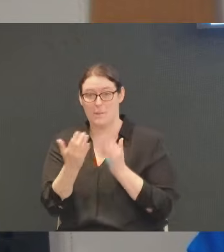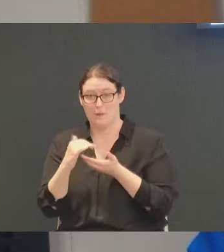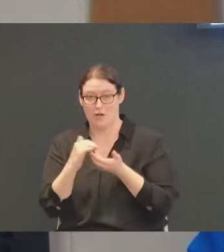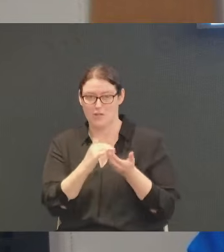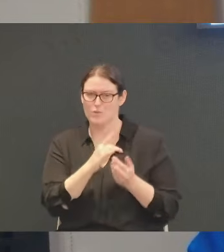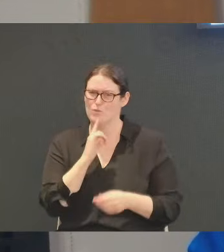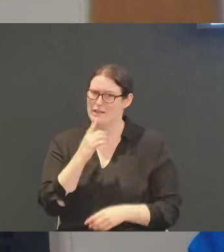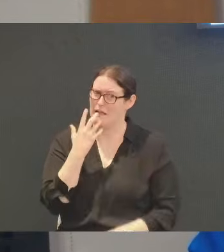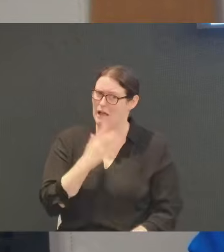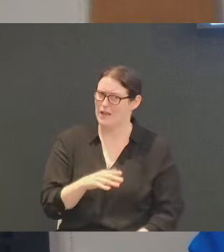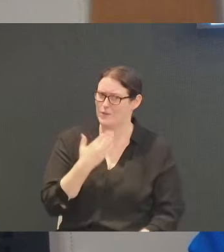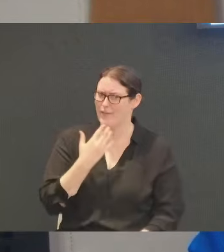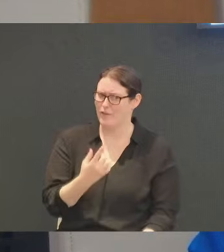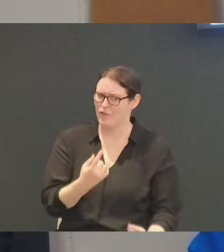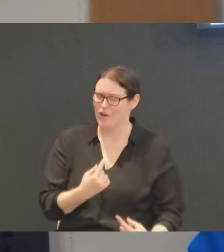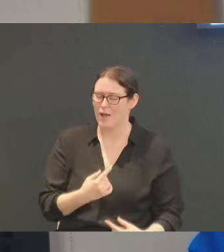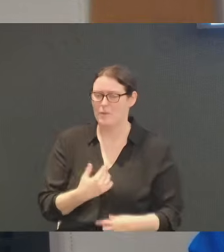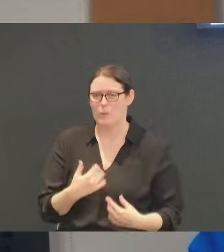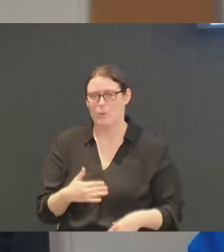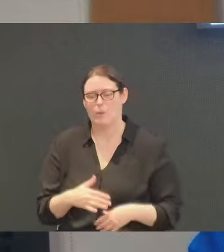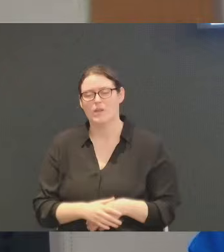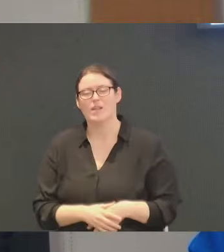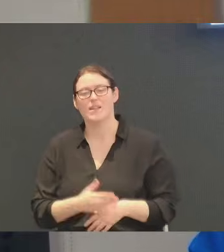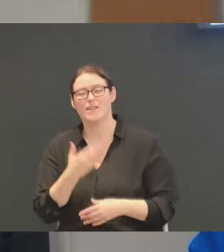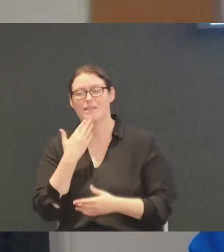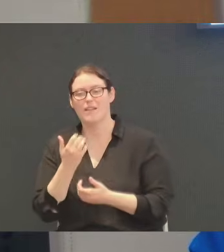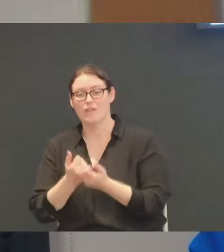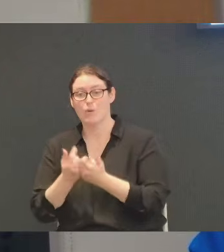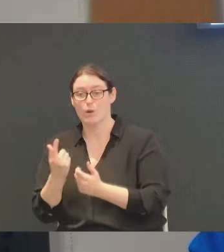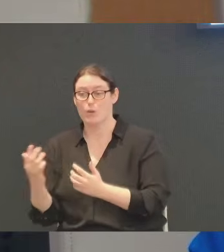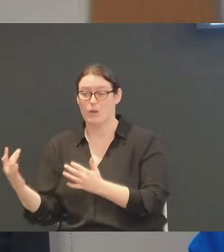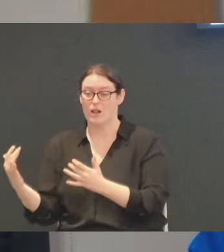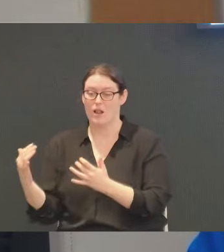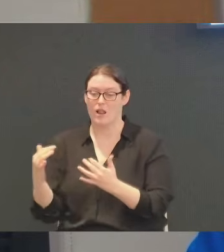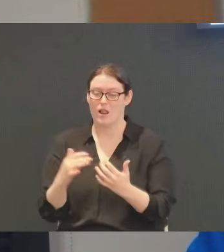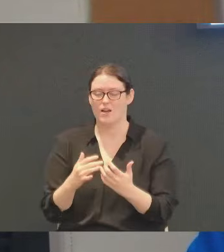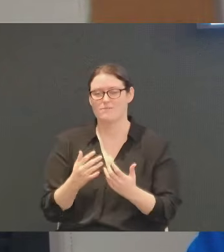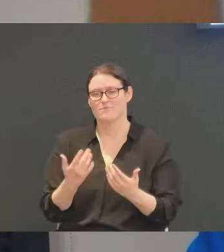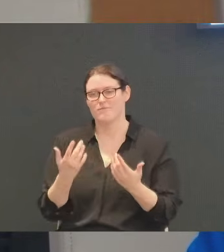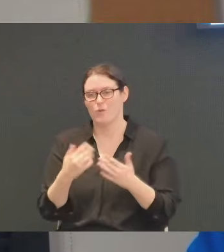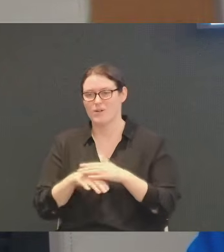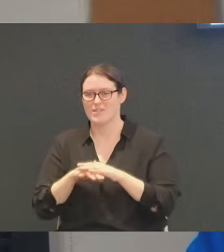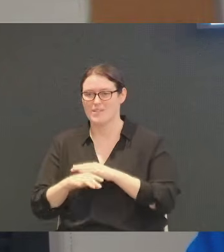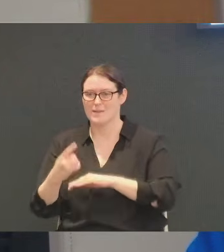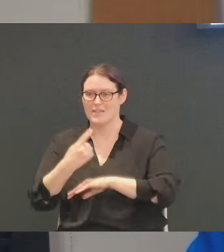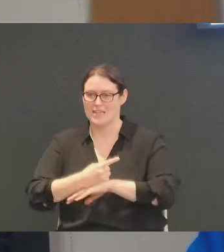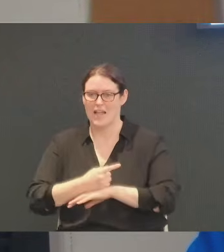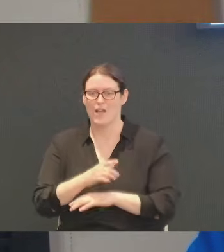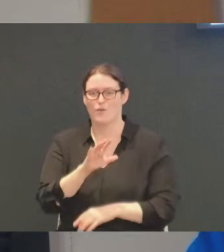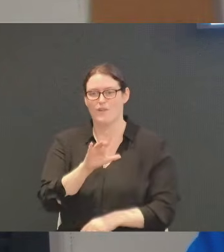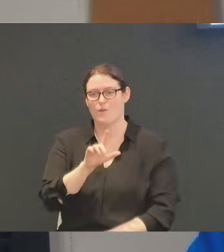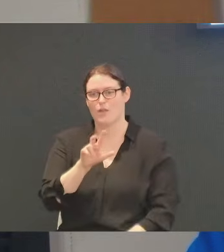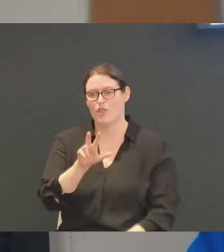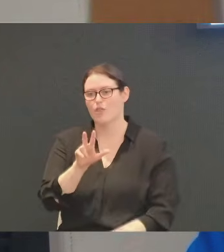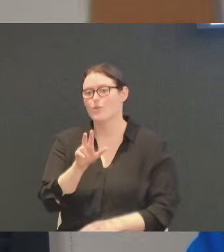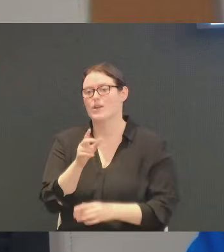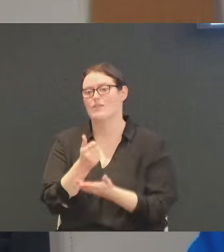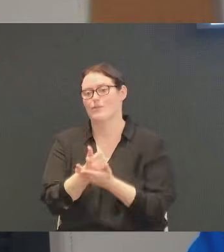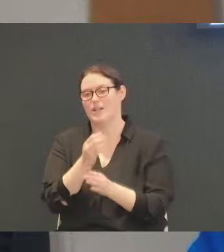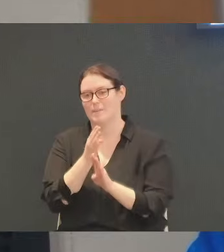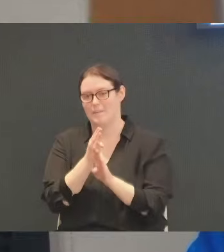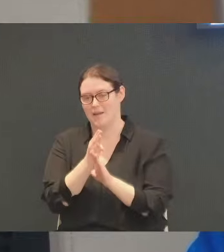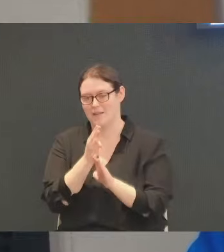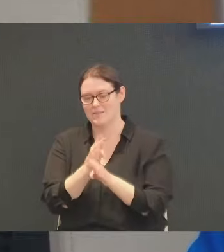them and I want to thank the folks that showed up for our accessibility day with 513Relief bus.